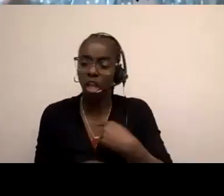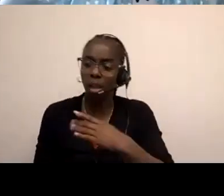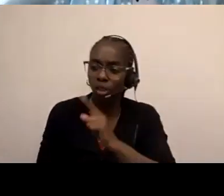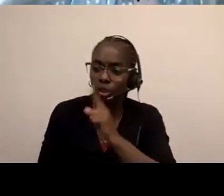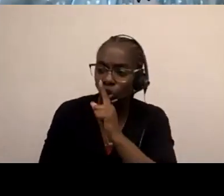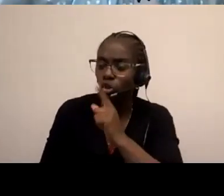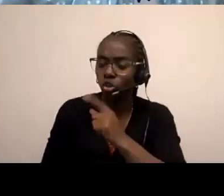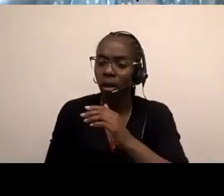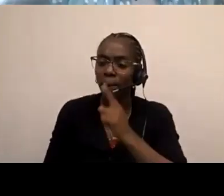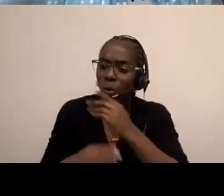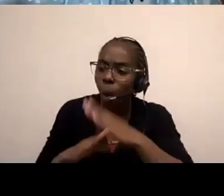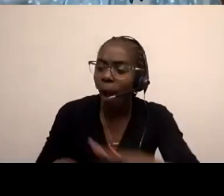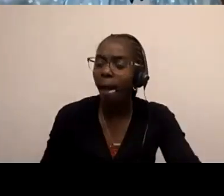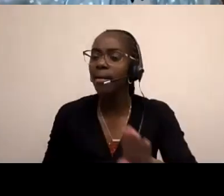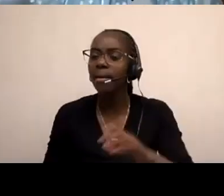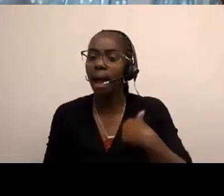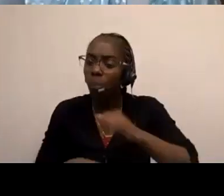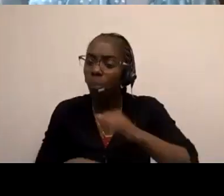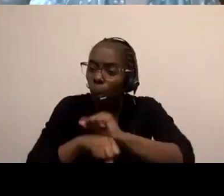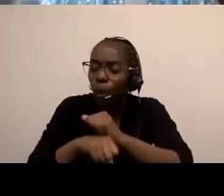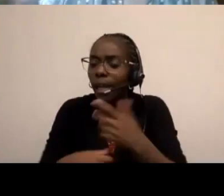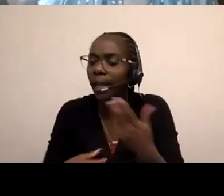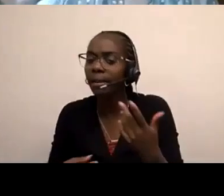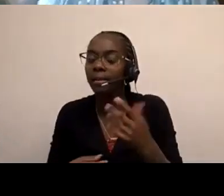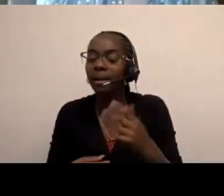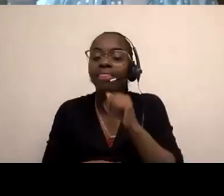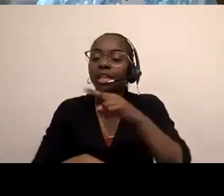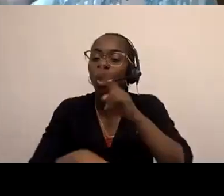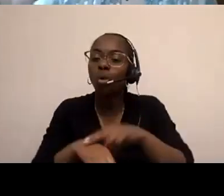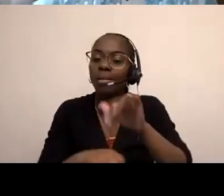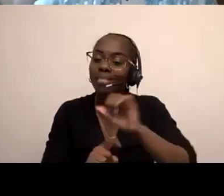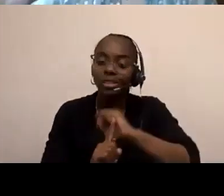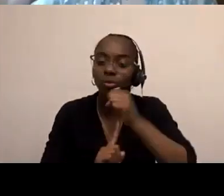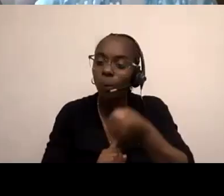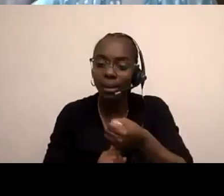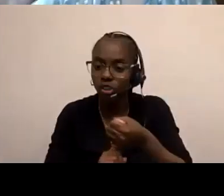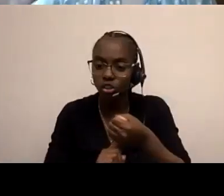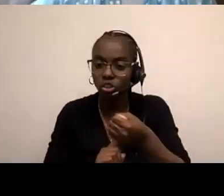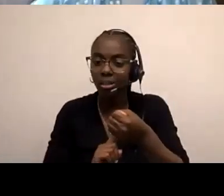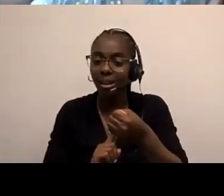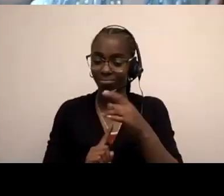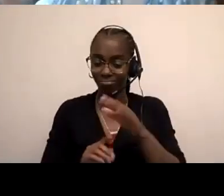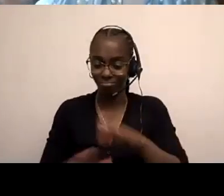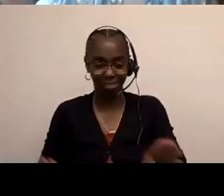SHOO -- SHHH -- BE QUIET. I'M WORKING. THAT'S NOT WHAT THEY NORMALLY EXPERIENCE. USUALLY